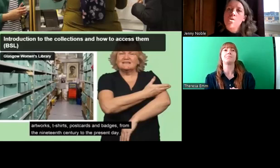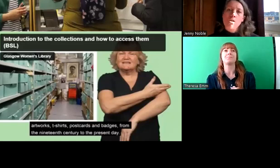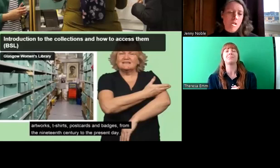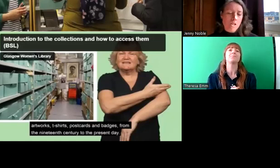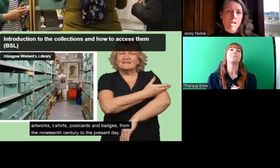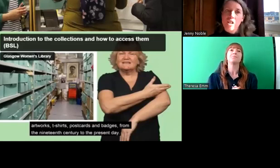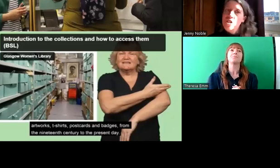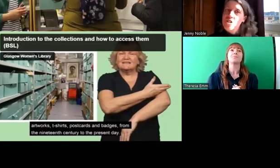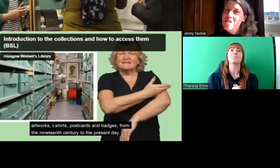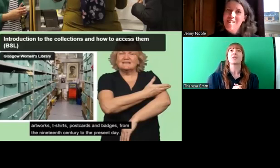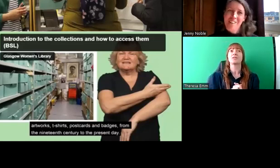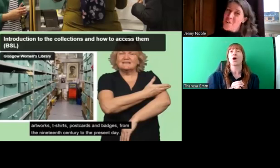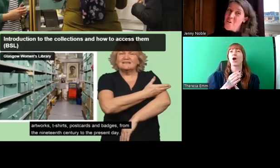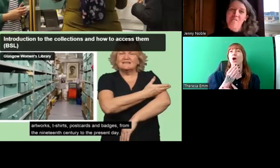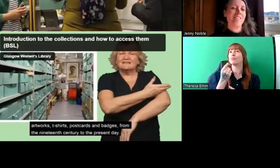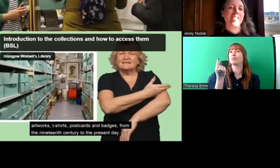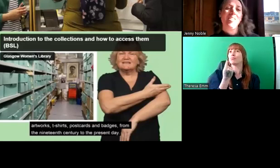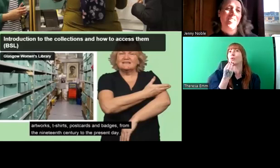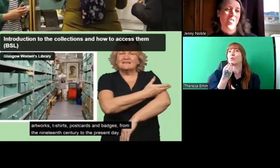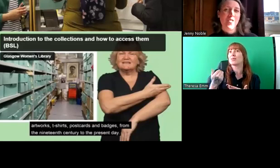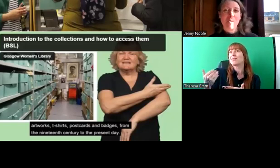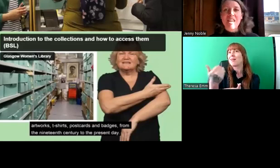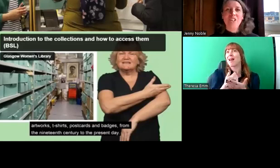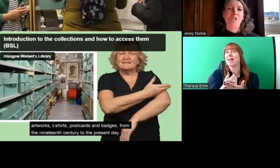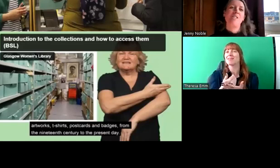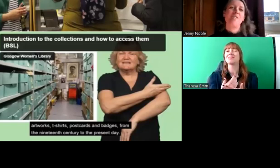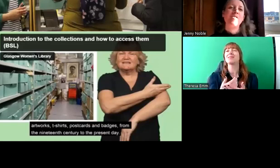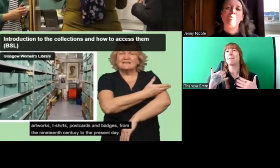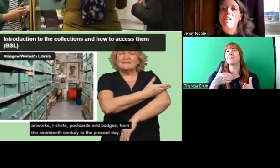So, who uses our collections[?] Well, I've listed some of the key groups here, from